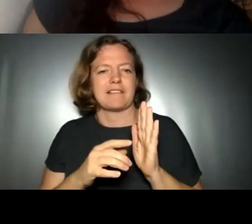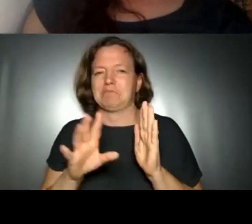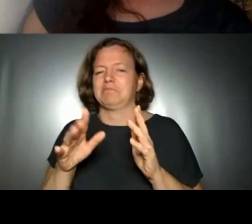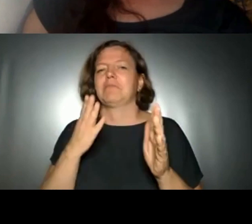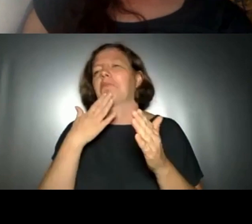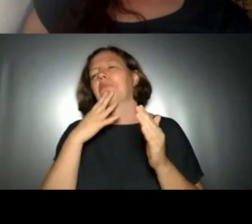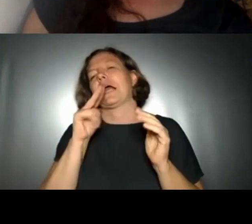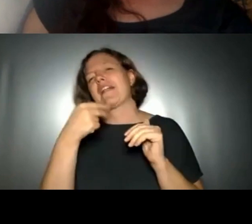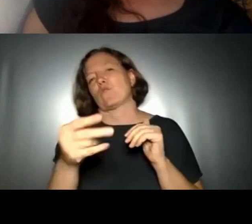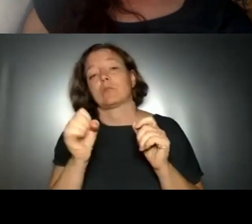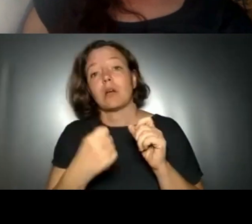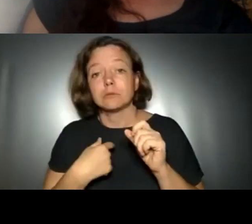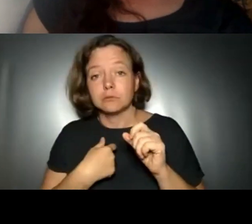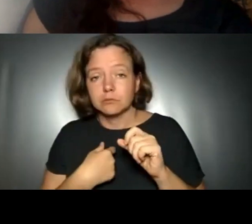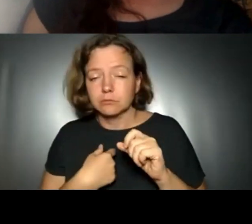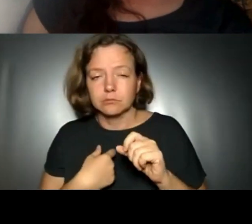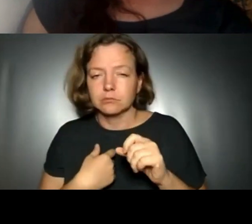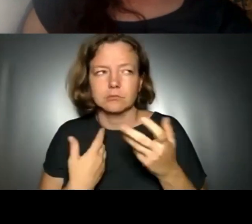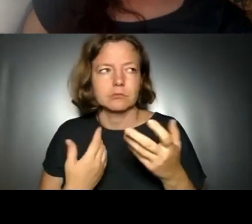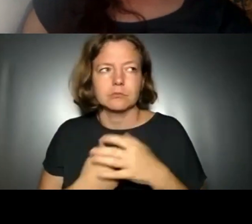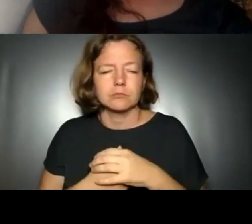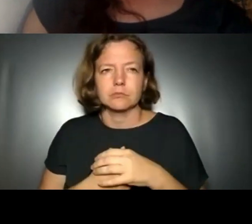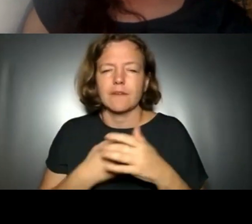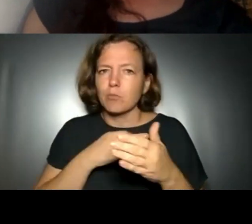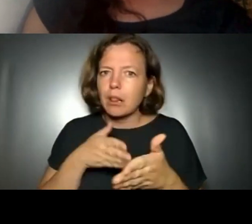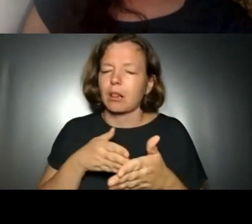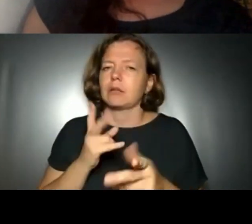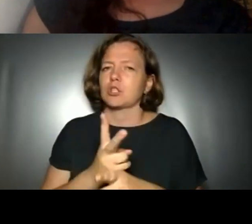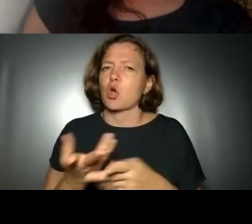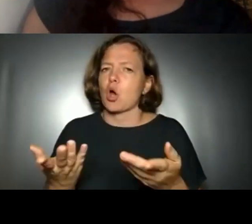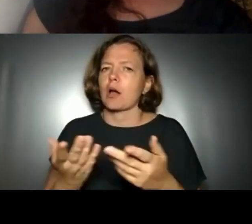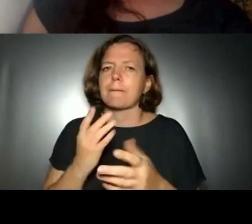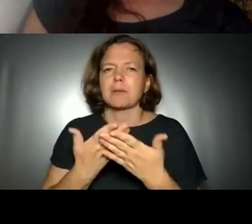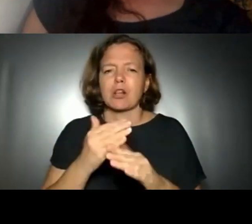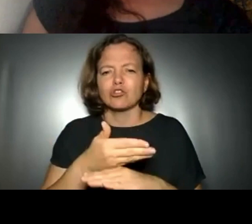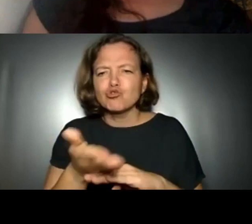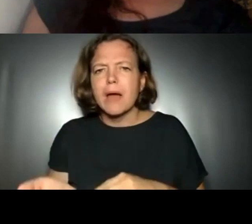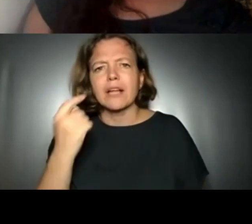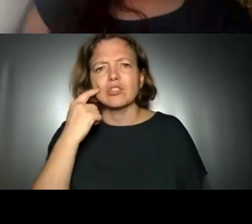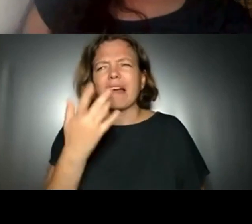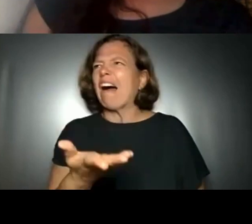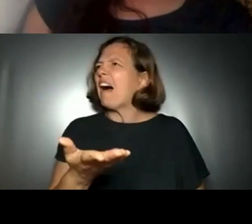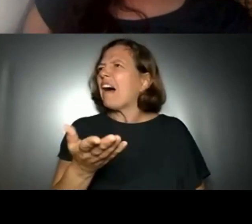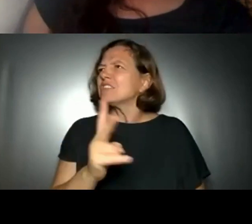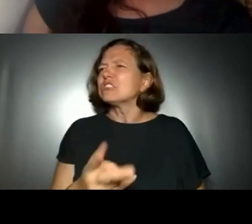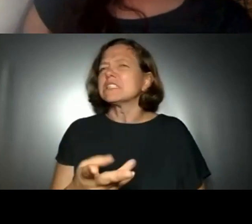Quite often I think I recognize that too late when it's not safe.